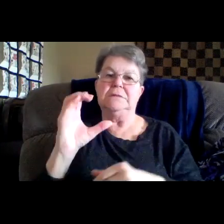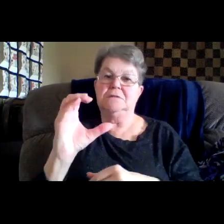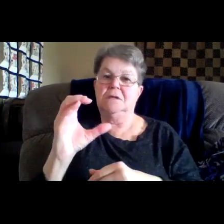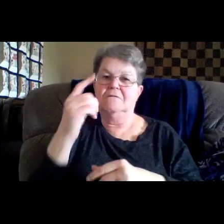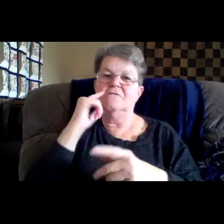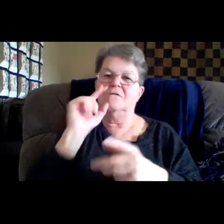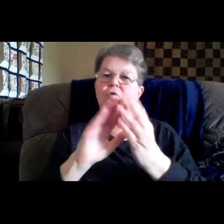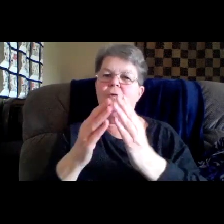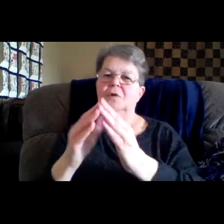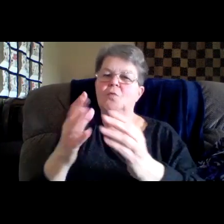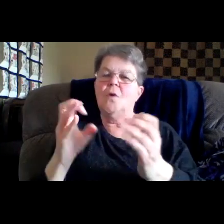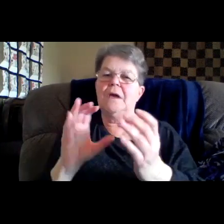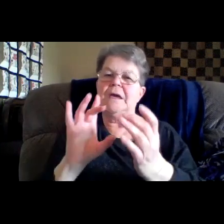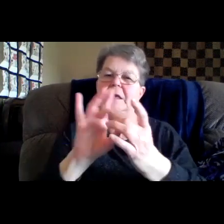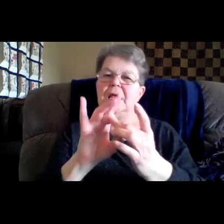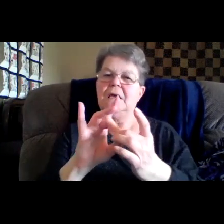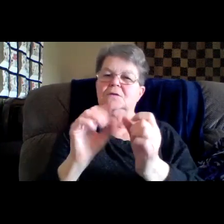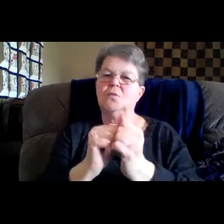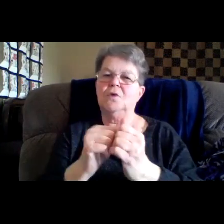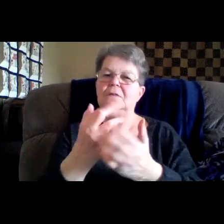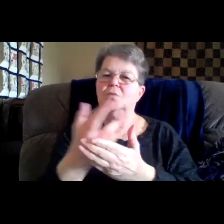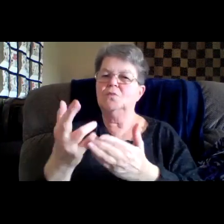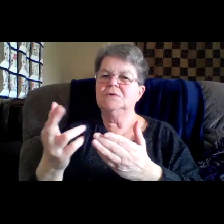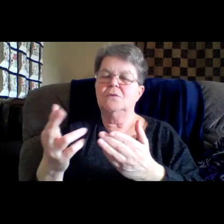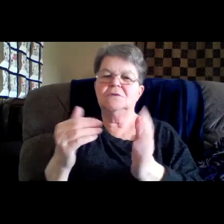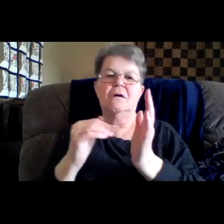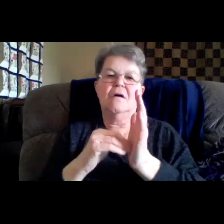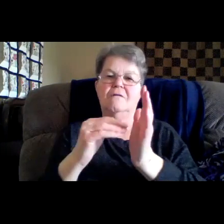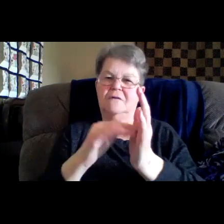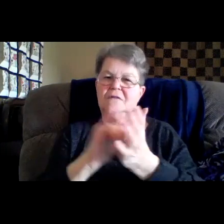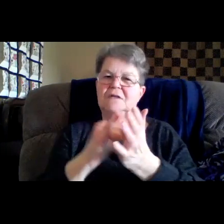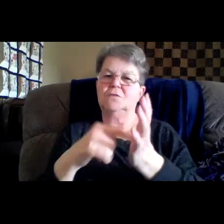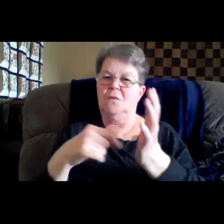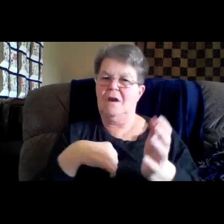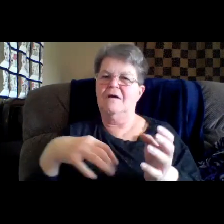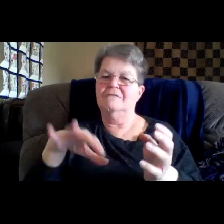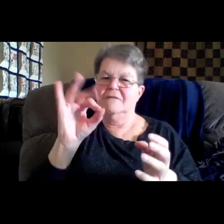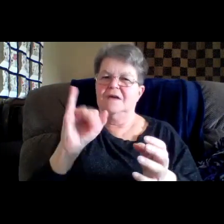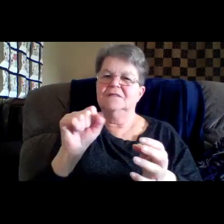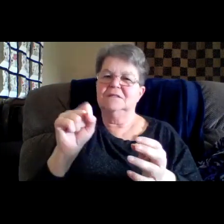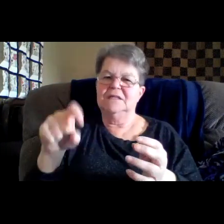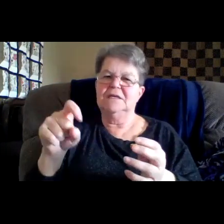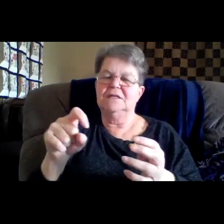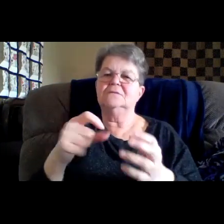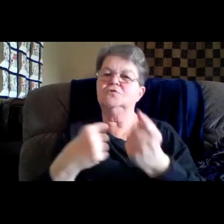You want to connect people with resources because frequently that's really what I find is what is needed, is services and supports,